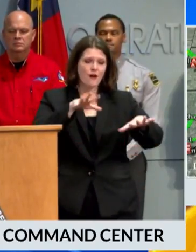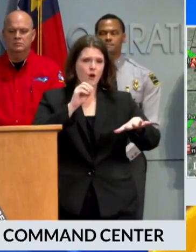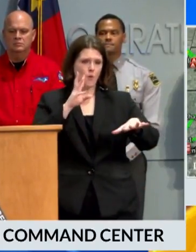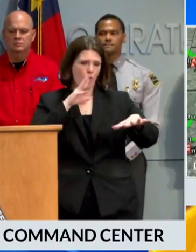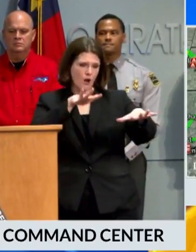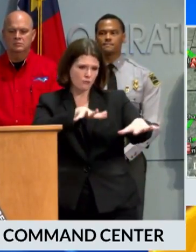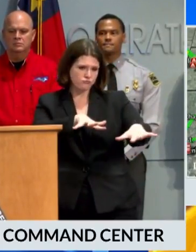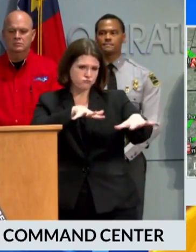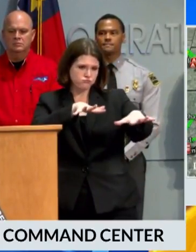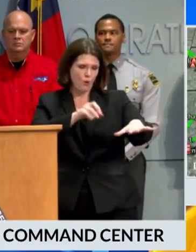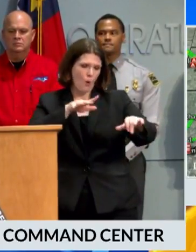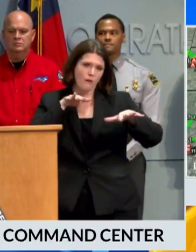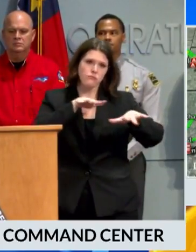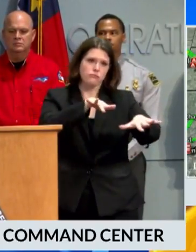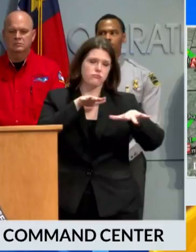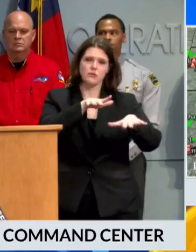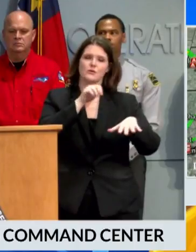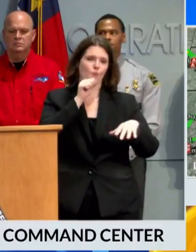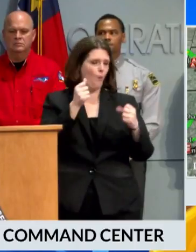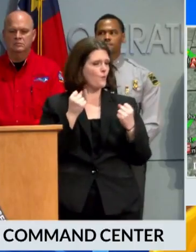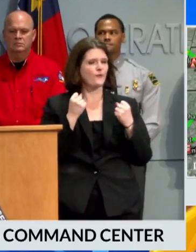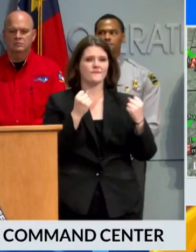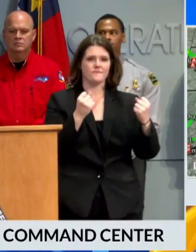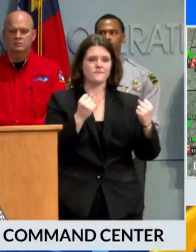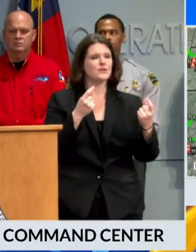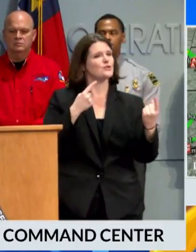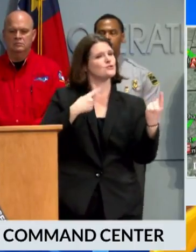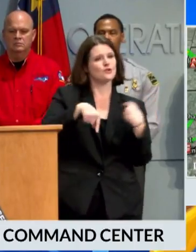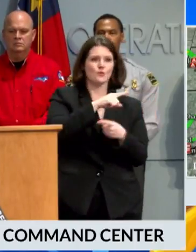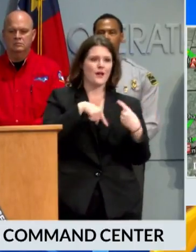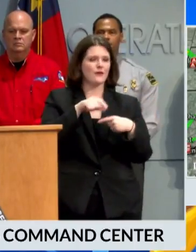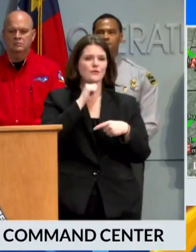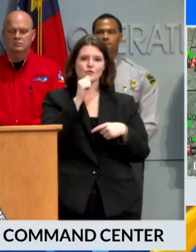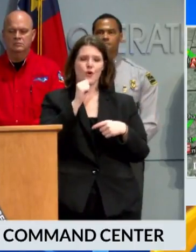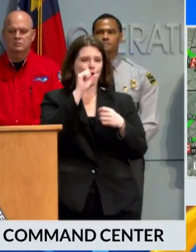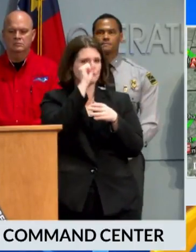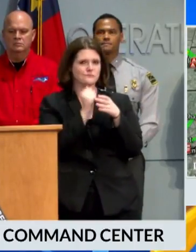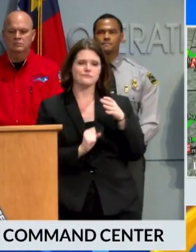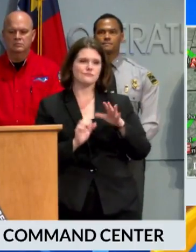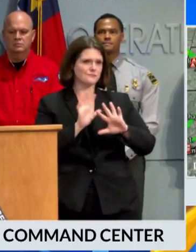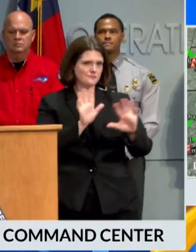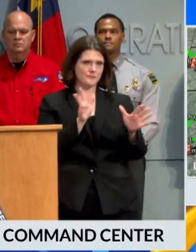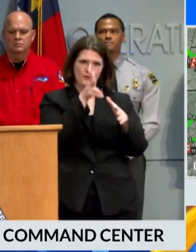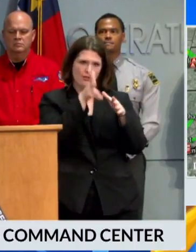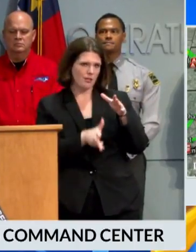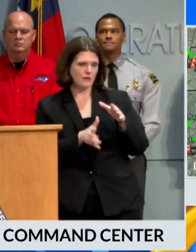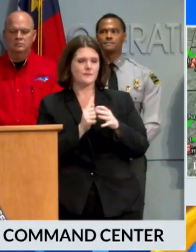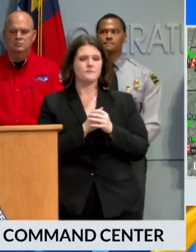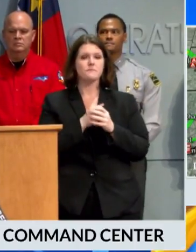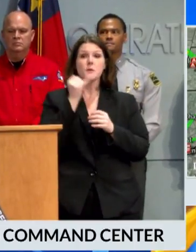800-985-5990 AND LET ME END WITH A FEW HEALTH AND SAFETY MESSAGES THAT YOU CONTINUE TO HEAR FROM ALL OF US UP HERE. PLEASE DO NOT DRIVE OR WALK THROUGH STANDING OR MOVING WATER.